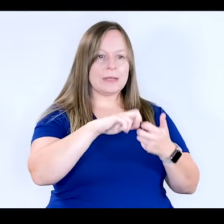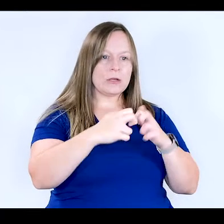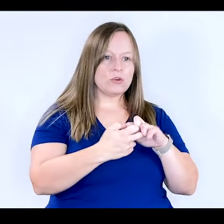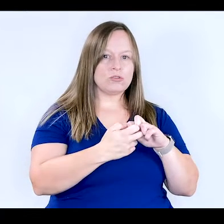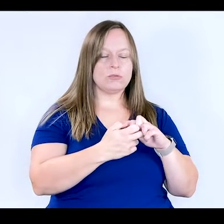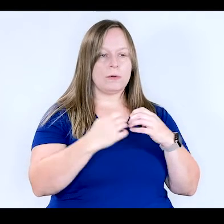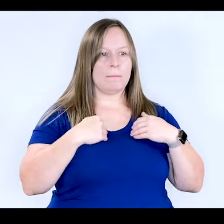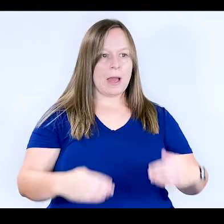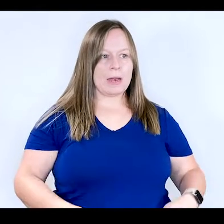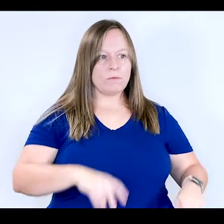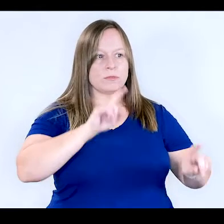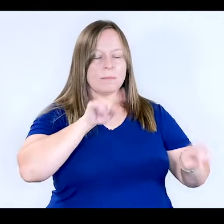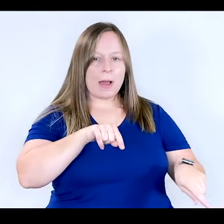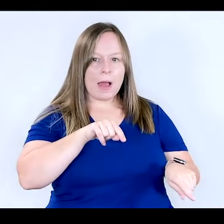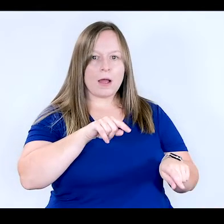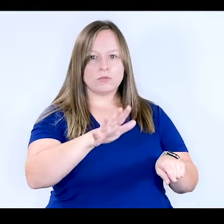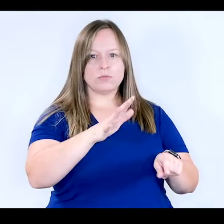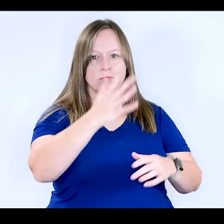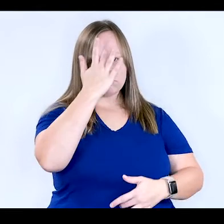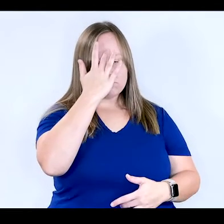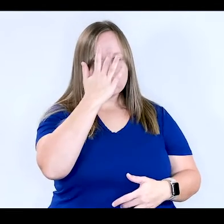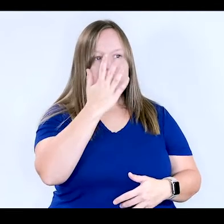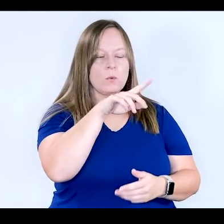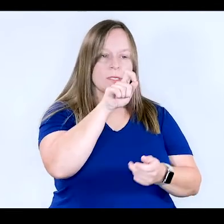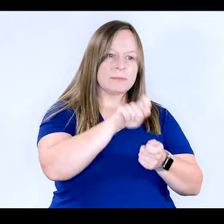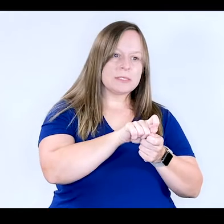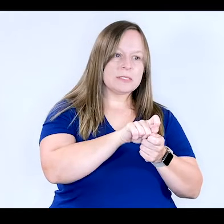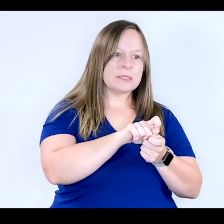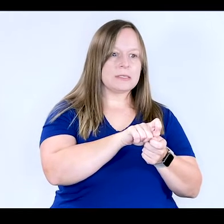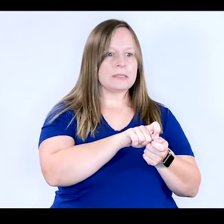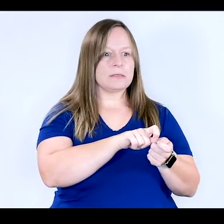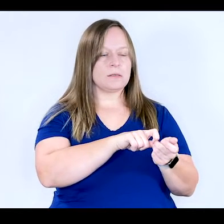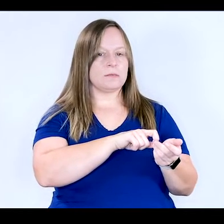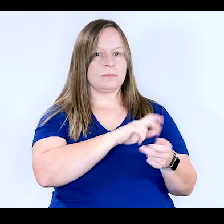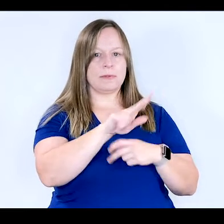of the way their body responds to issues, or a particular propensity to be able to